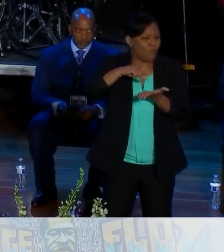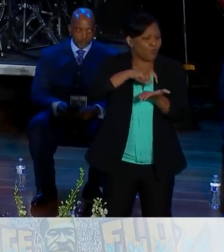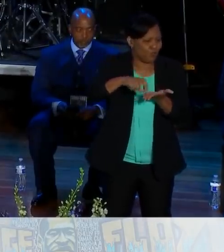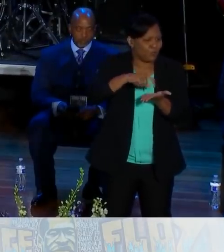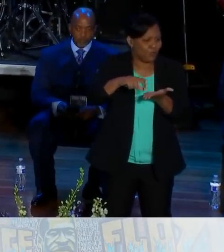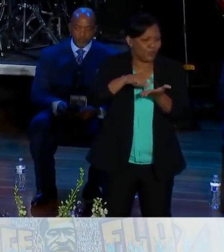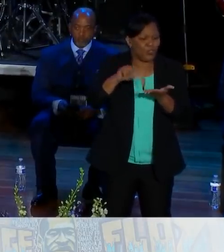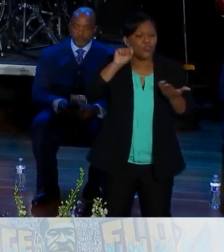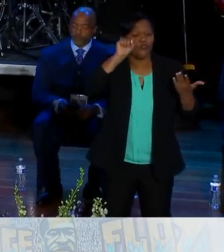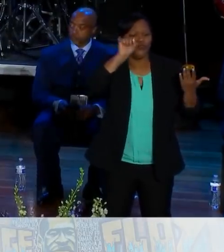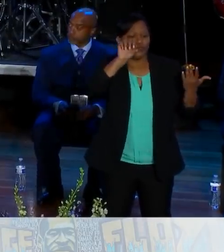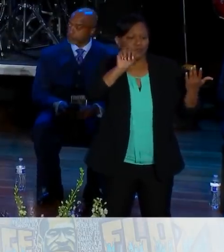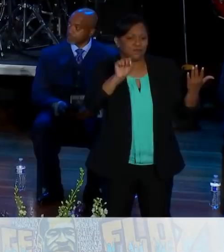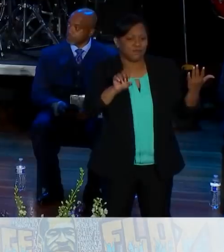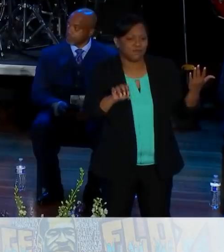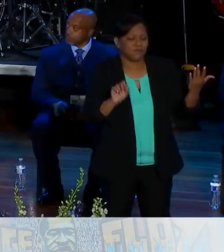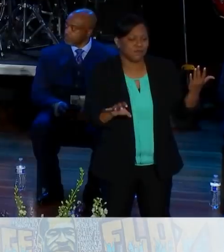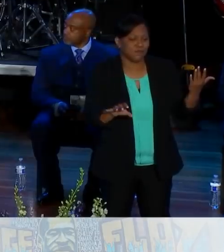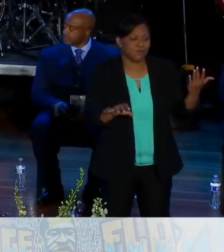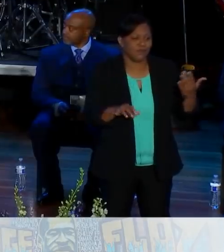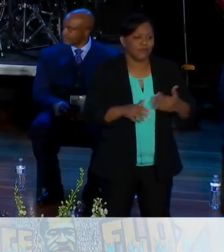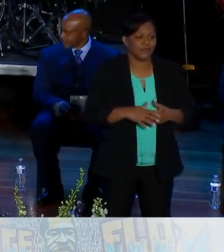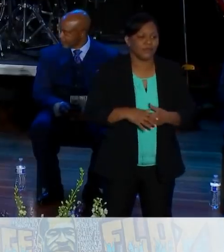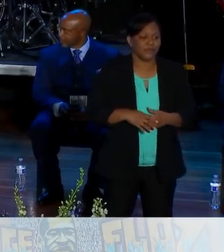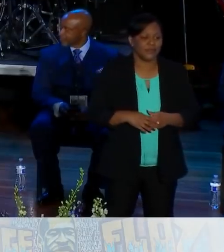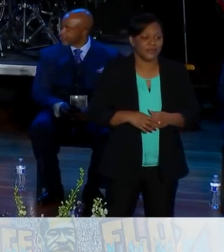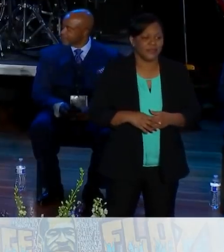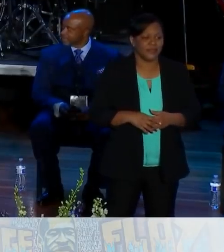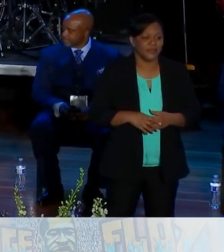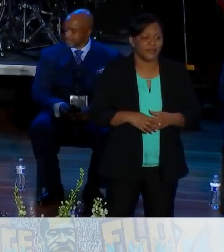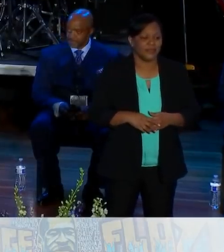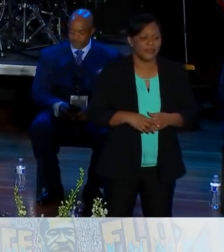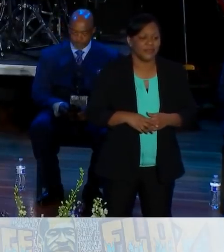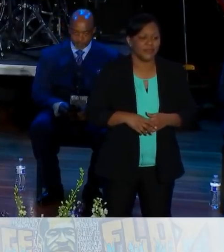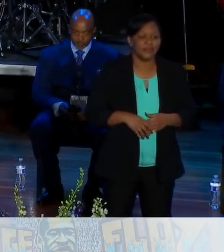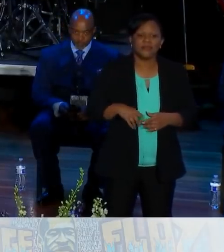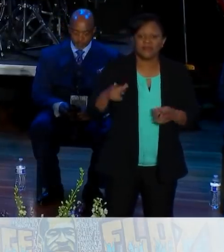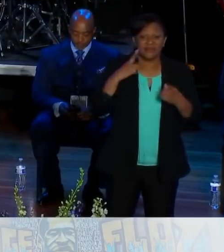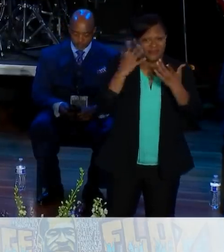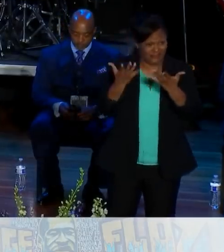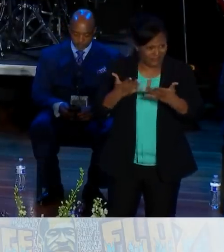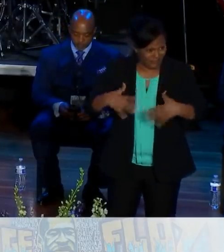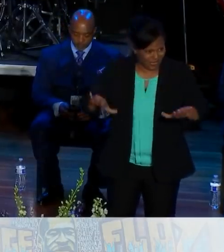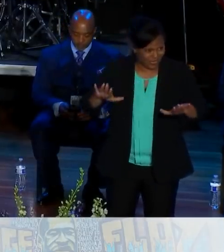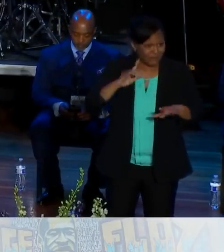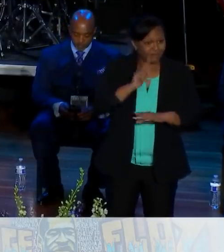REVEREND JERRY MCAFEE, PASTOR OF NEW SALEM MISSIONARY BAPTIST CHURCH, FOLLOWED BY AN OPENING